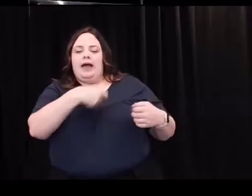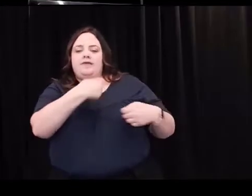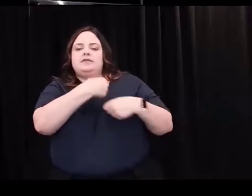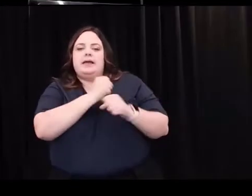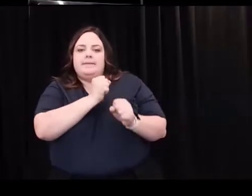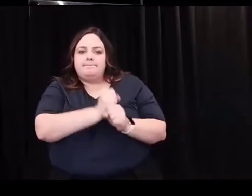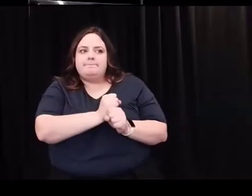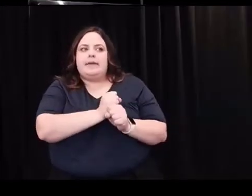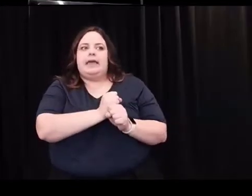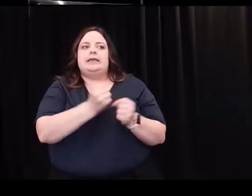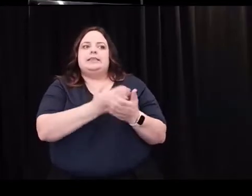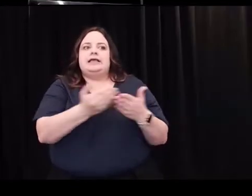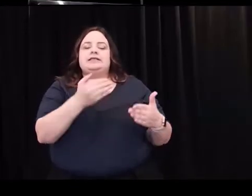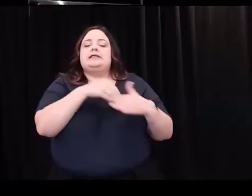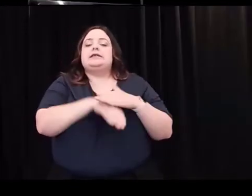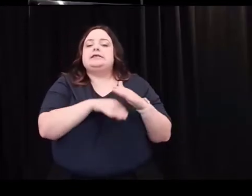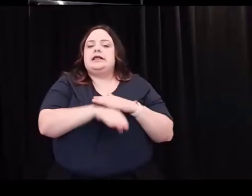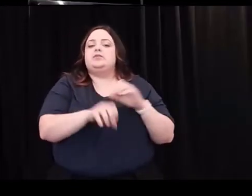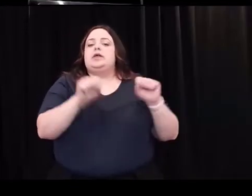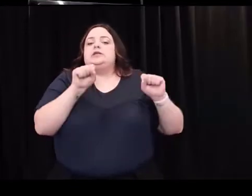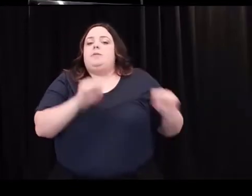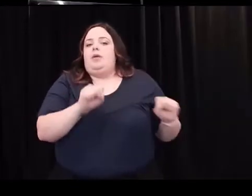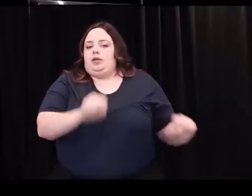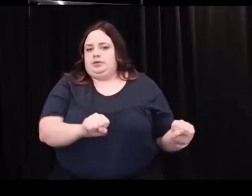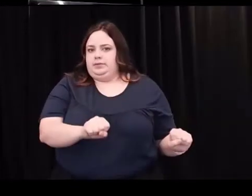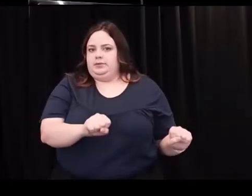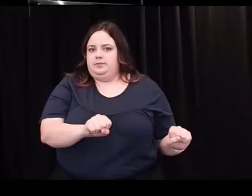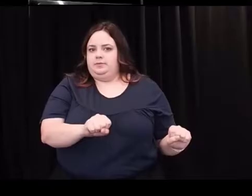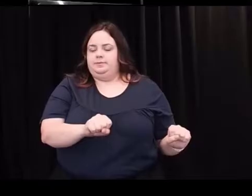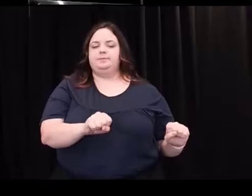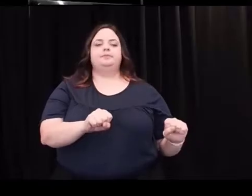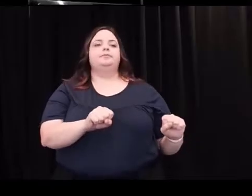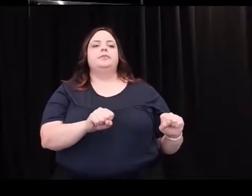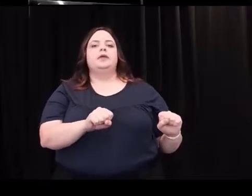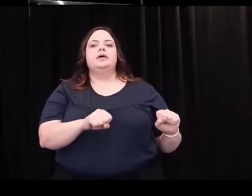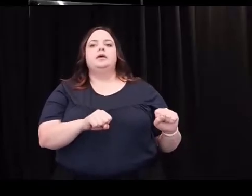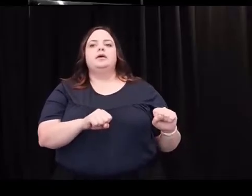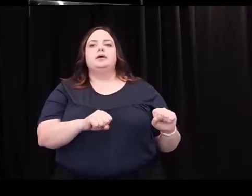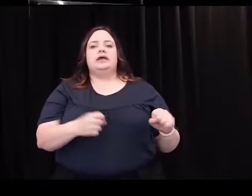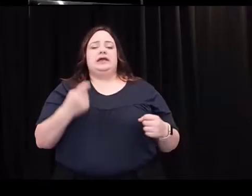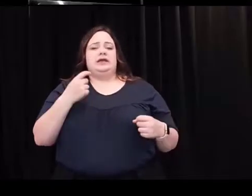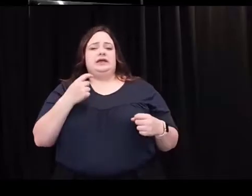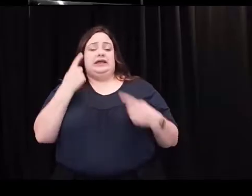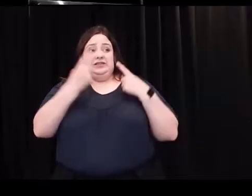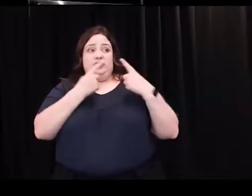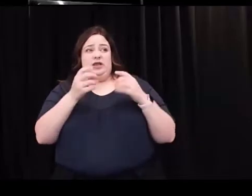as accessible as we possibly can. Considering that it's primarily a visual medium of course,